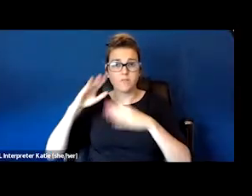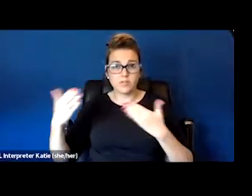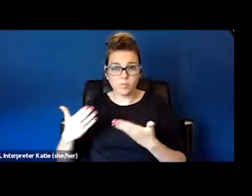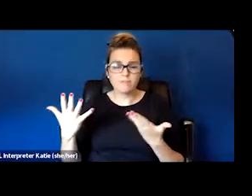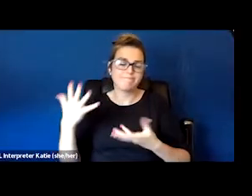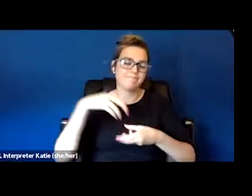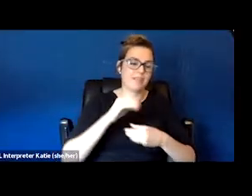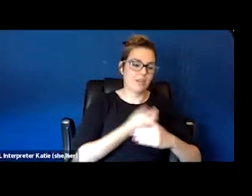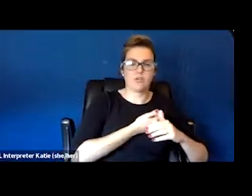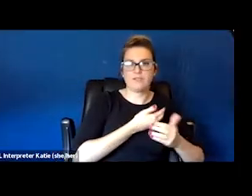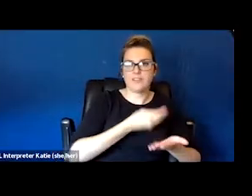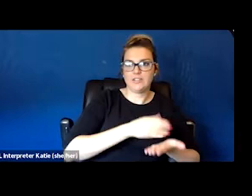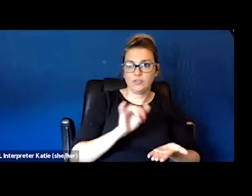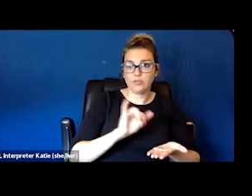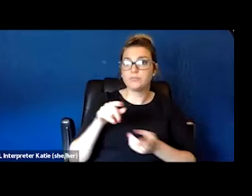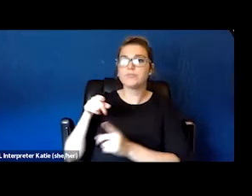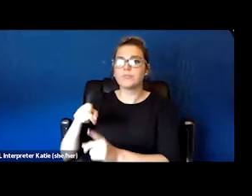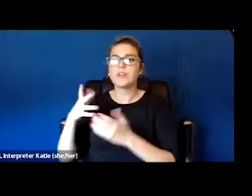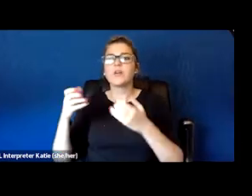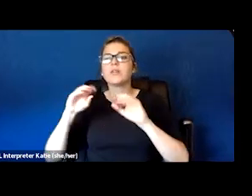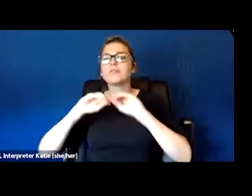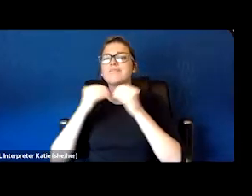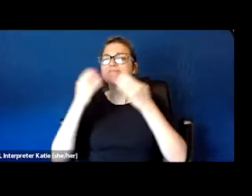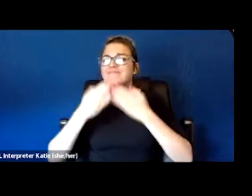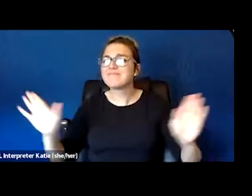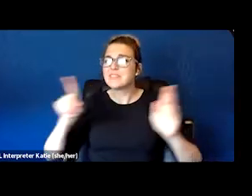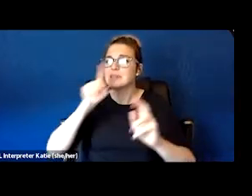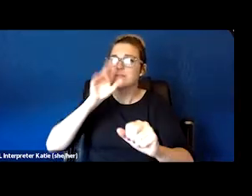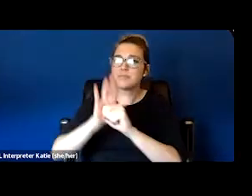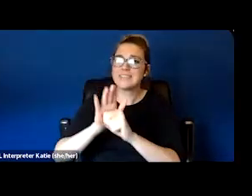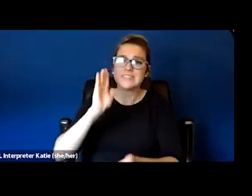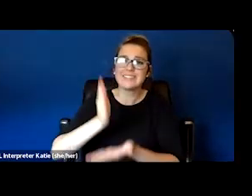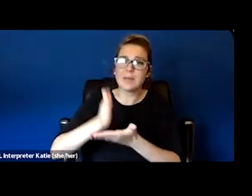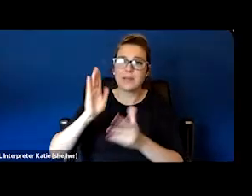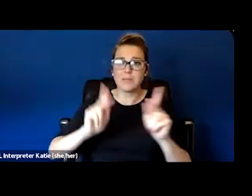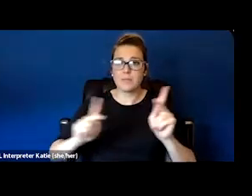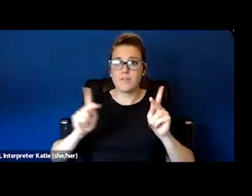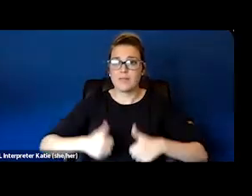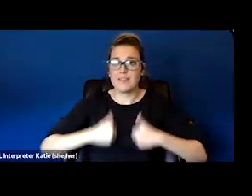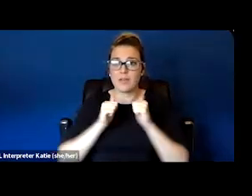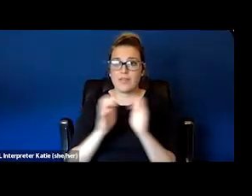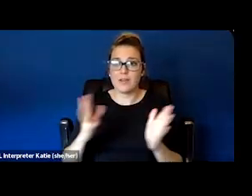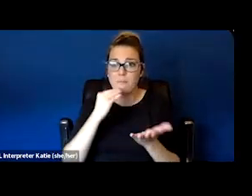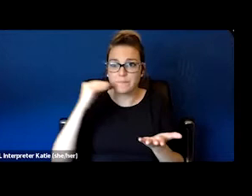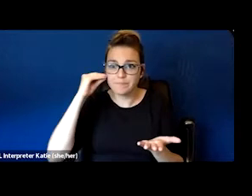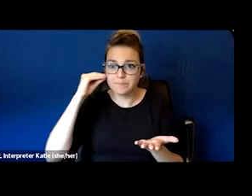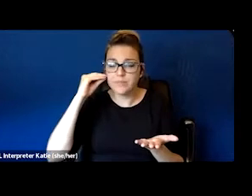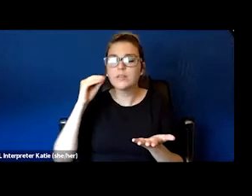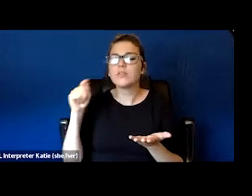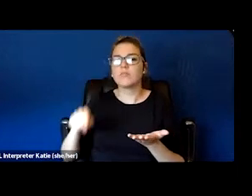to ending homelessness. CoC members attend meetings, participate in community-wide planning, and coordinate with each other.